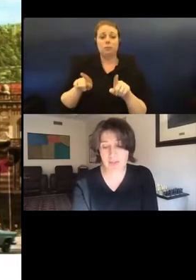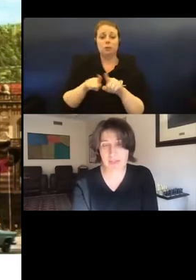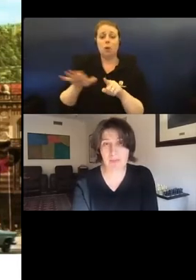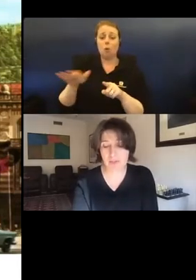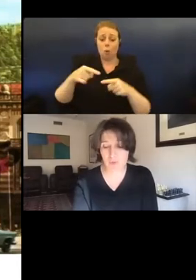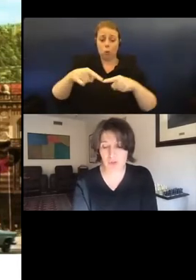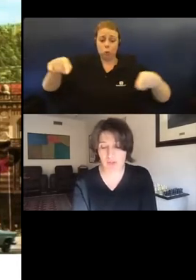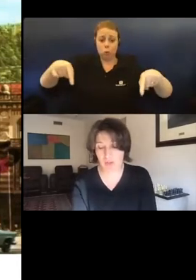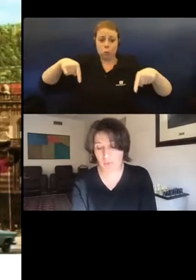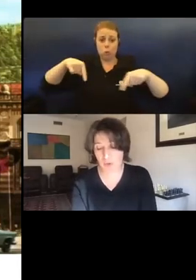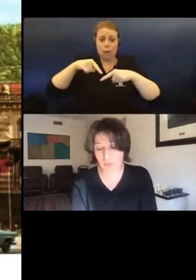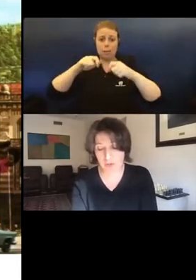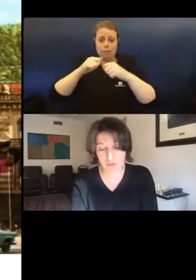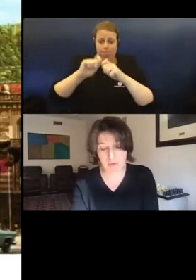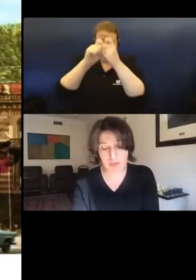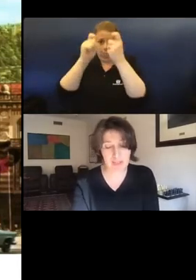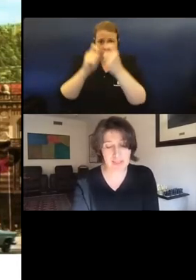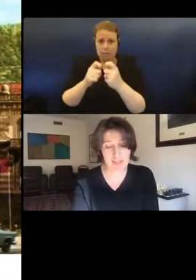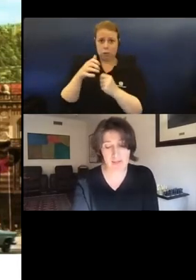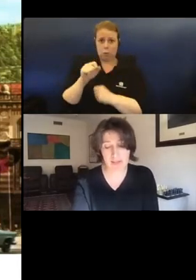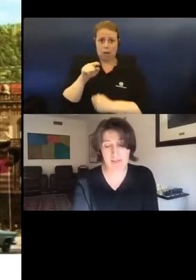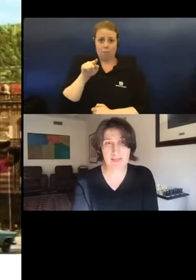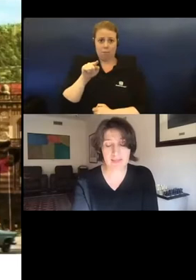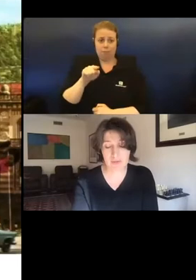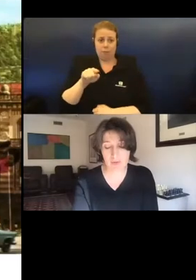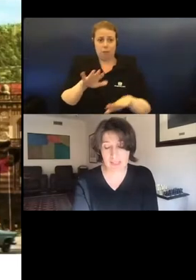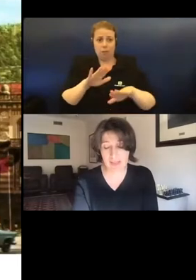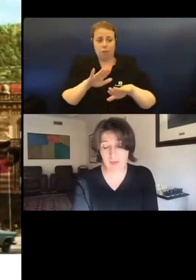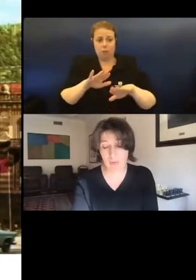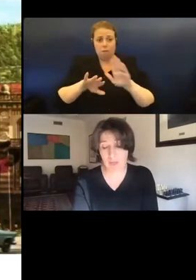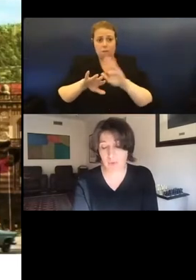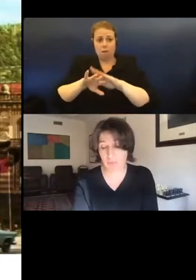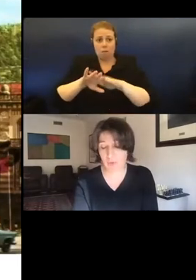mother georgia monument on the far right hill and this is a central laning square with monuments